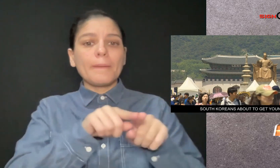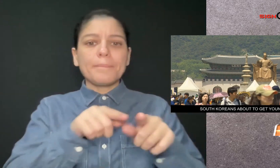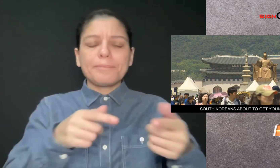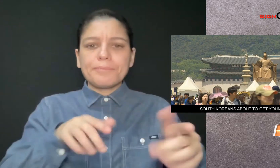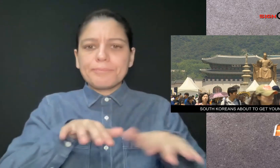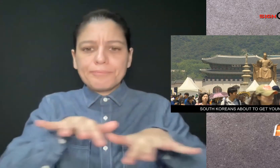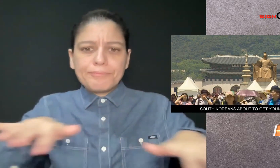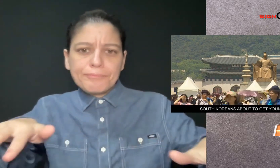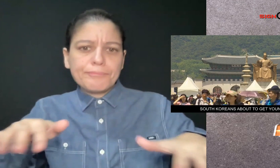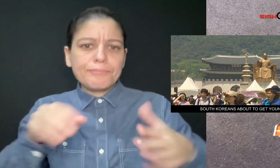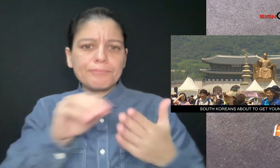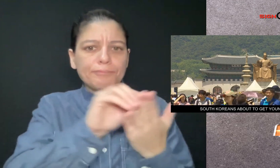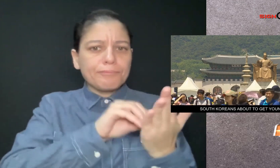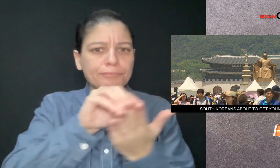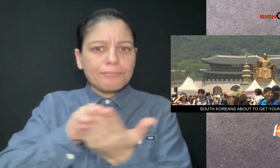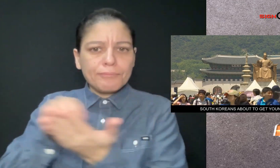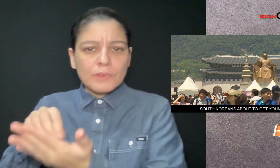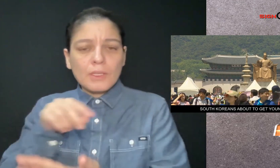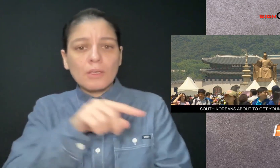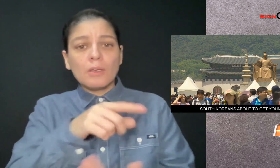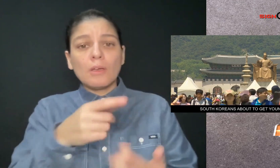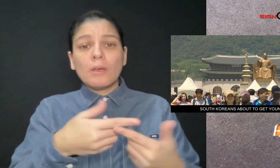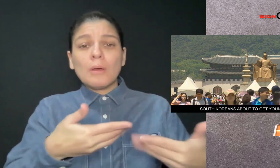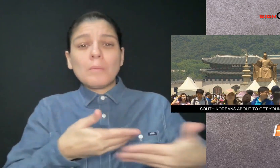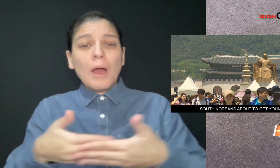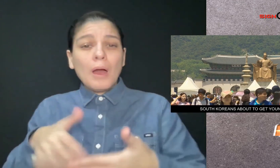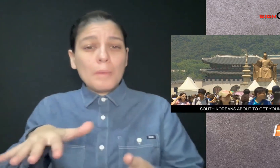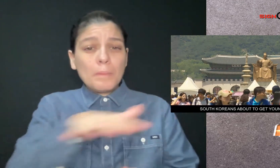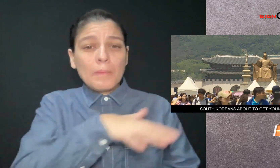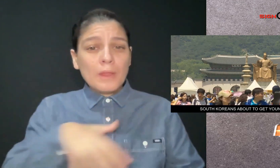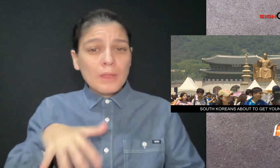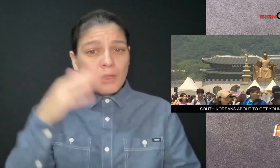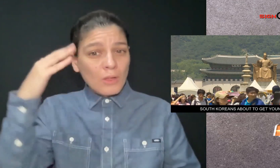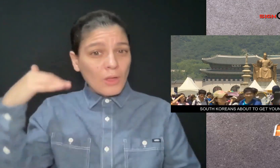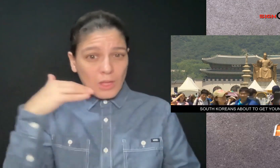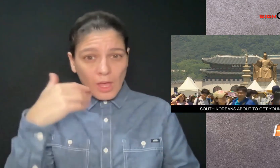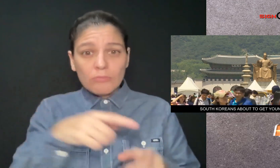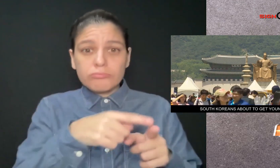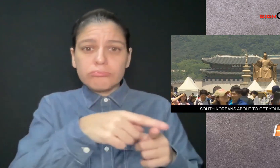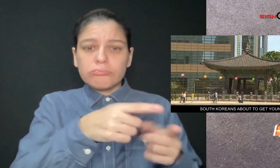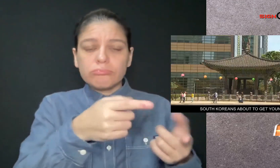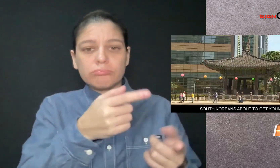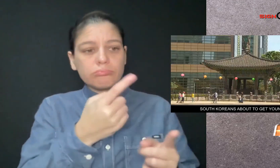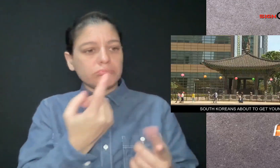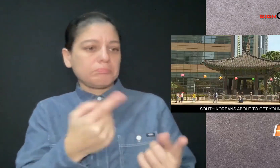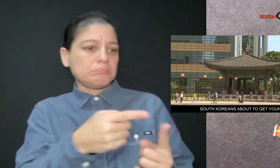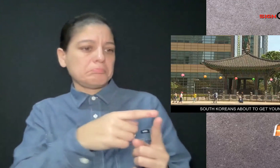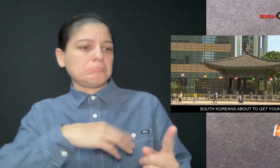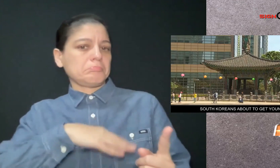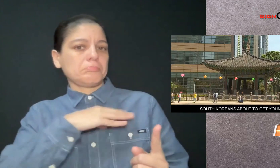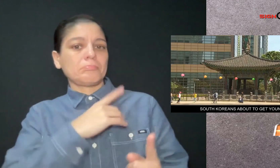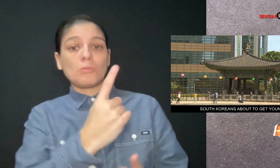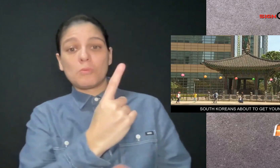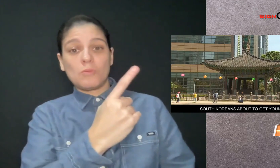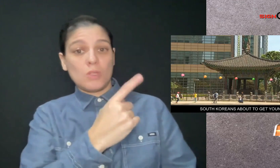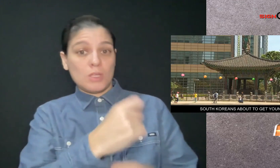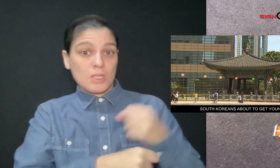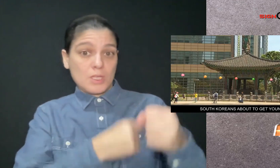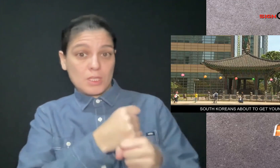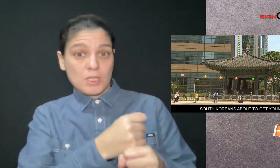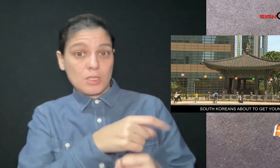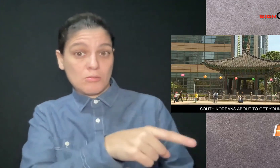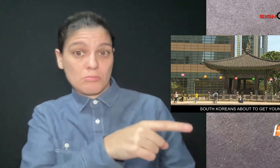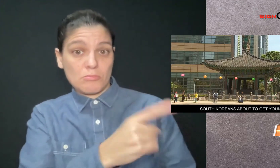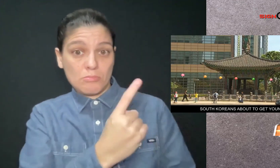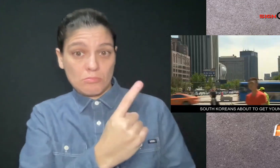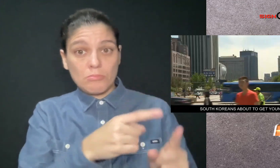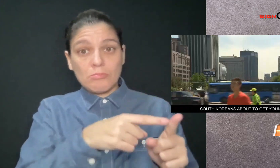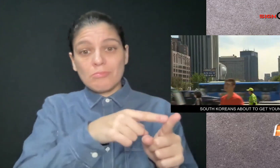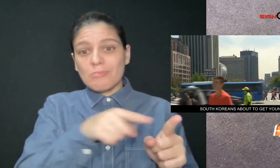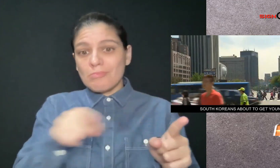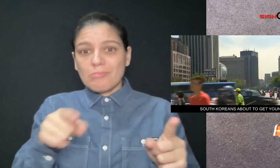in the Korean age system babies are considered a year old on the day they are born and a